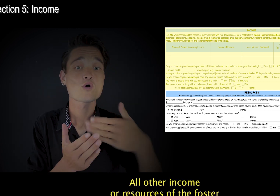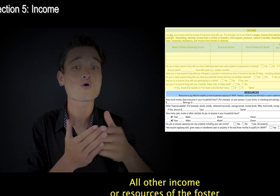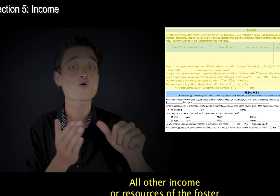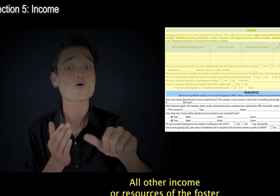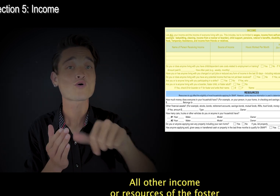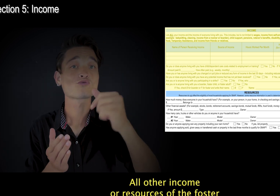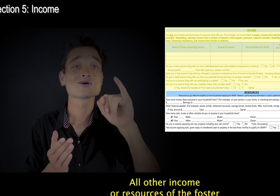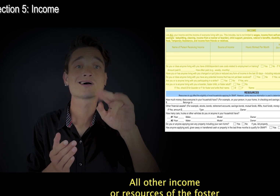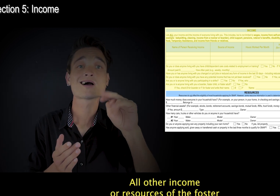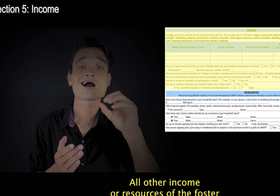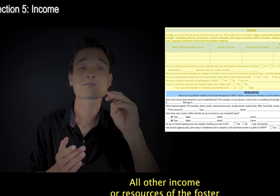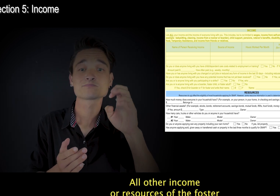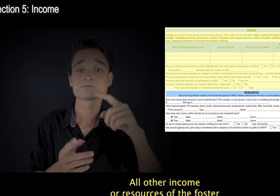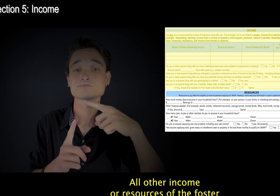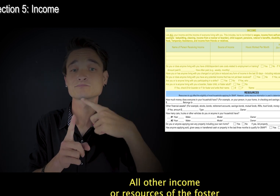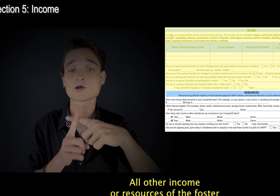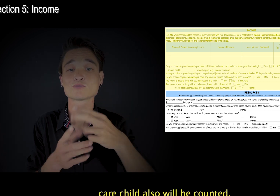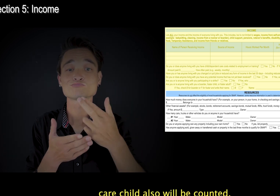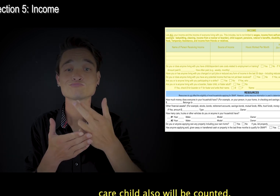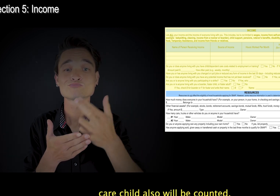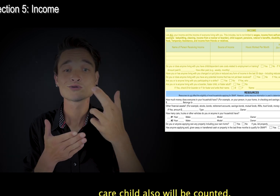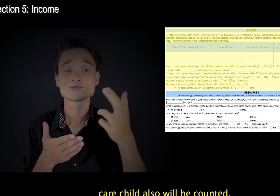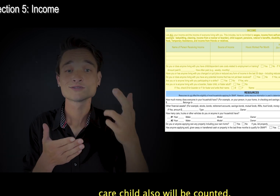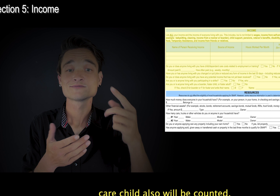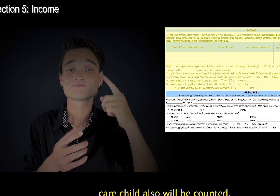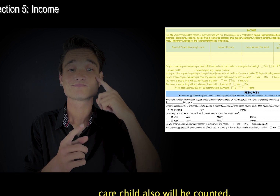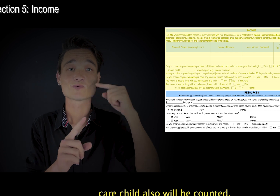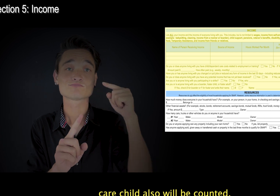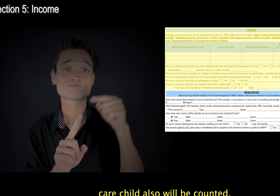All other income or resources of the foster care child also will be counted.